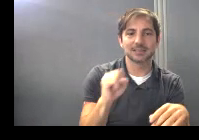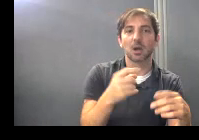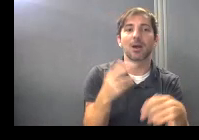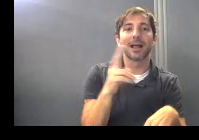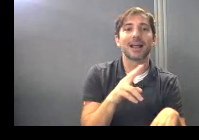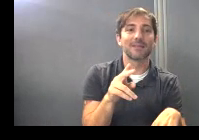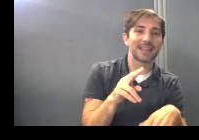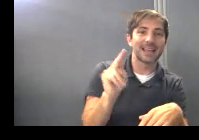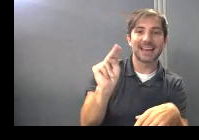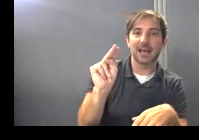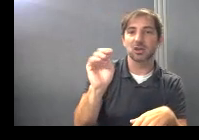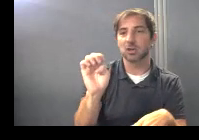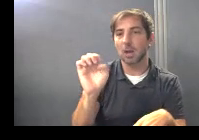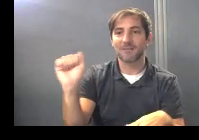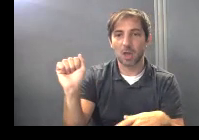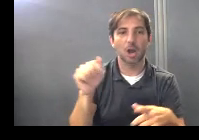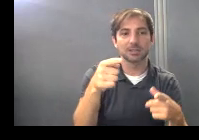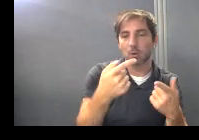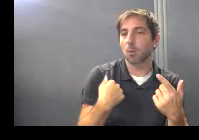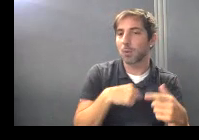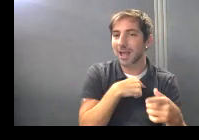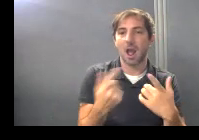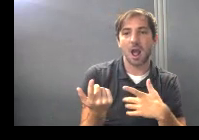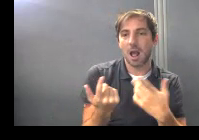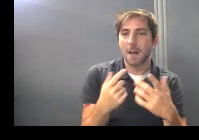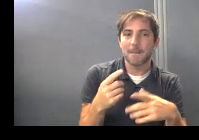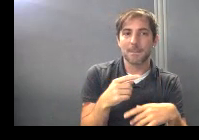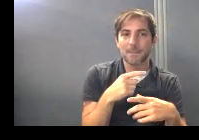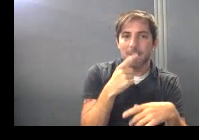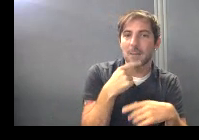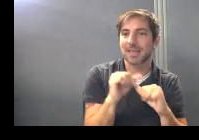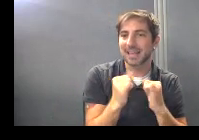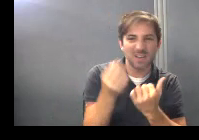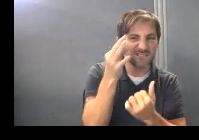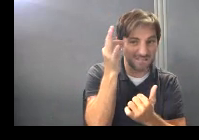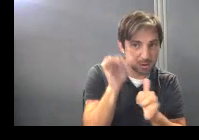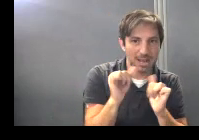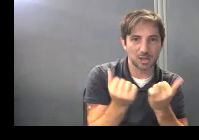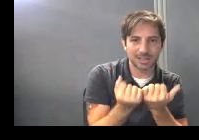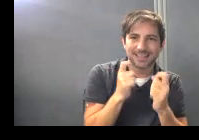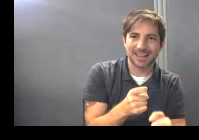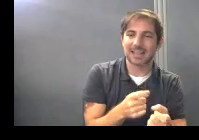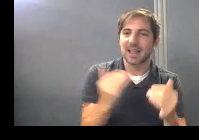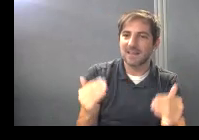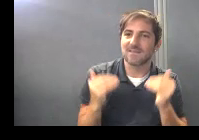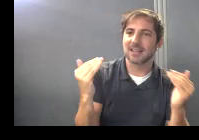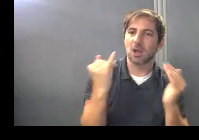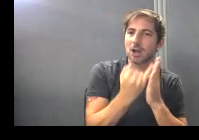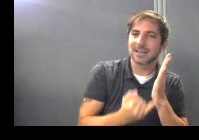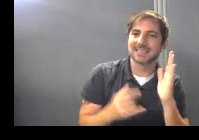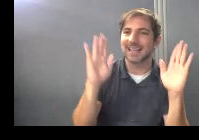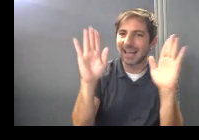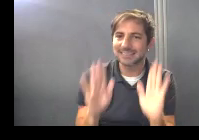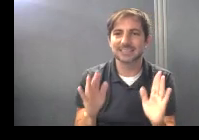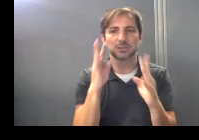WE ARE A PUBLIC AGENCY, FEDERAL AGENCY DEDICATED TO ARTISTIC EXCELLENCE, CREATIVITY FOR THE